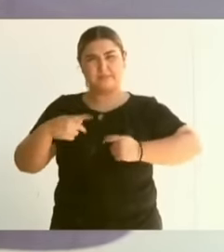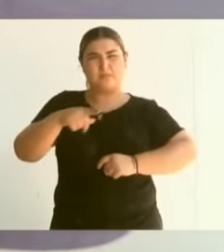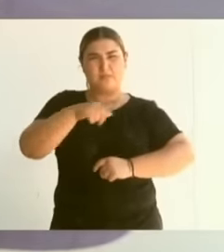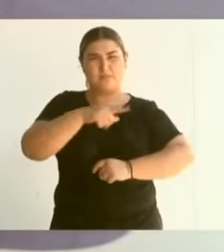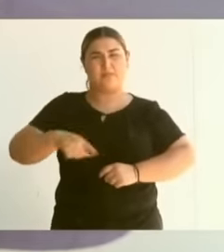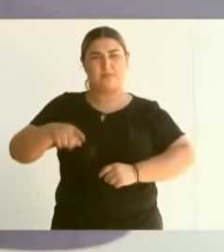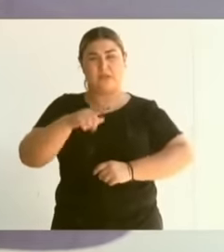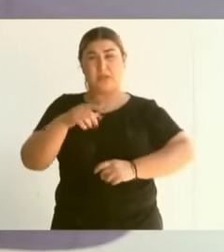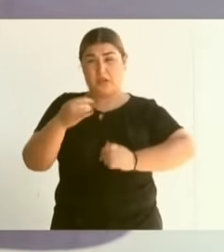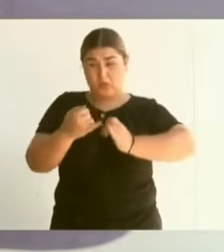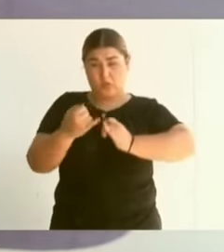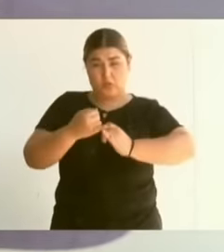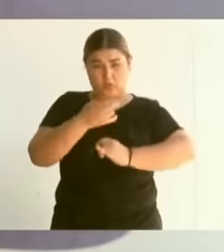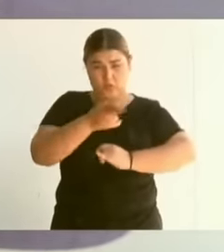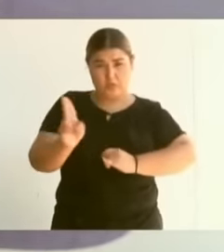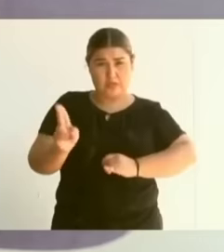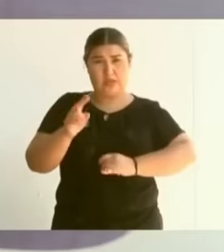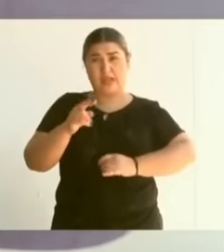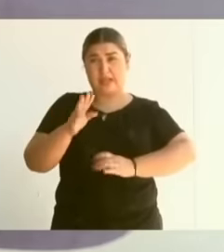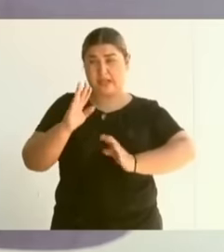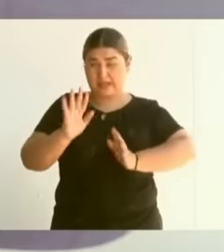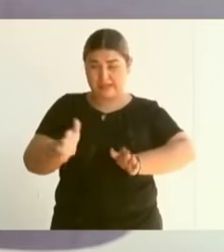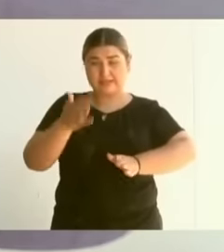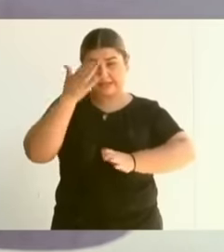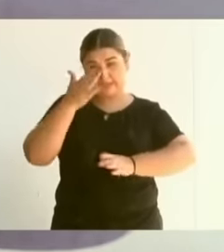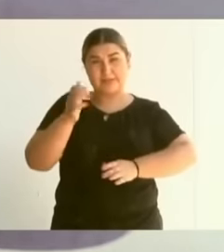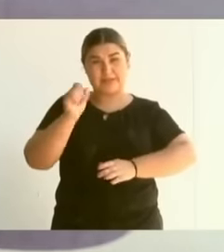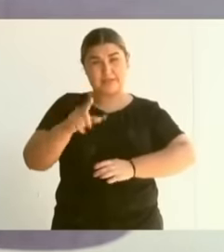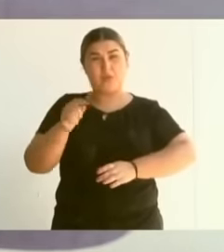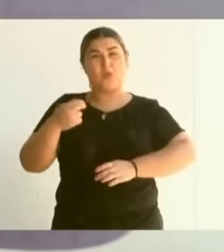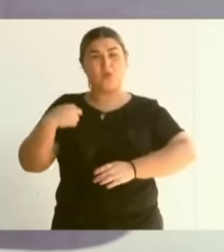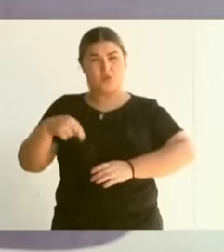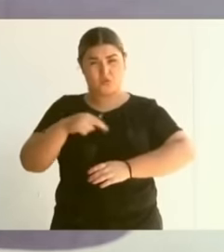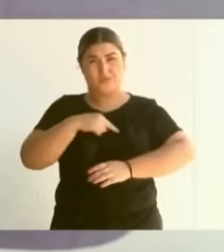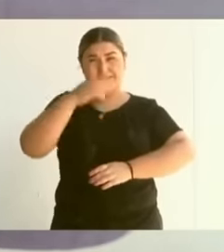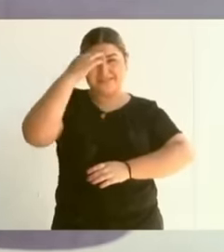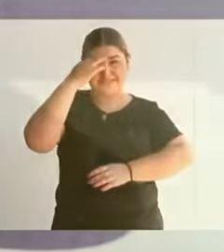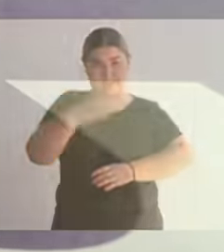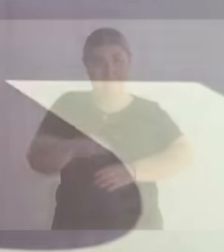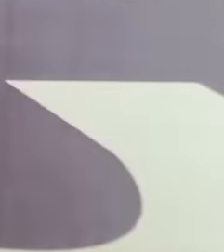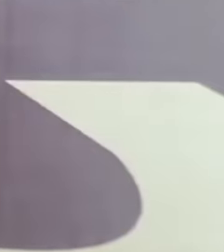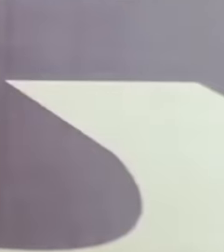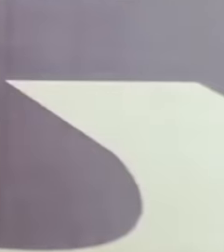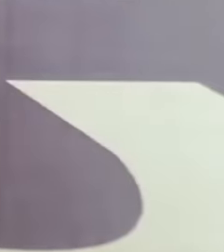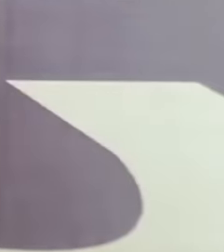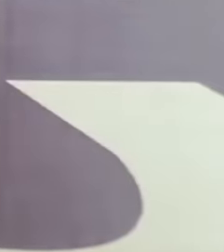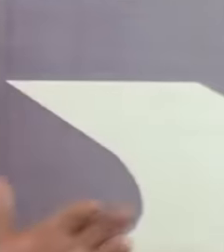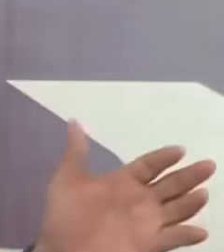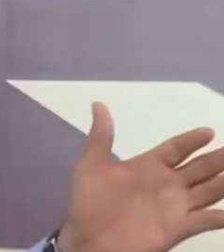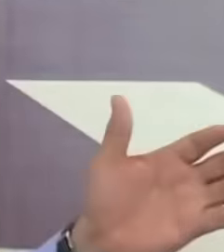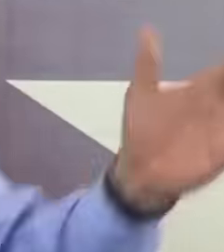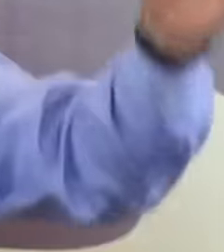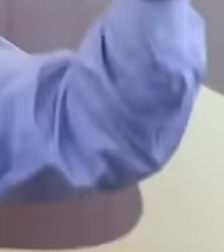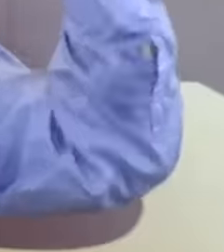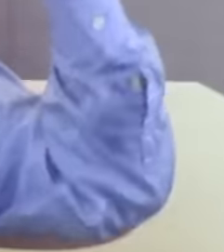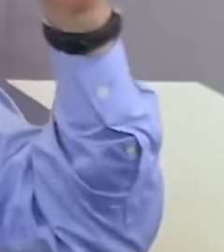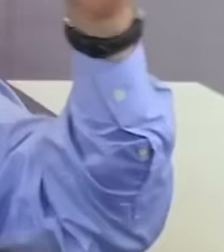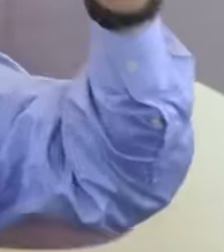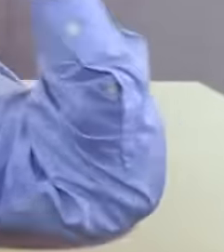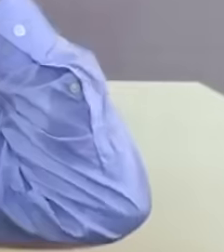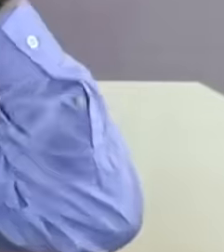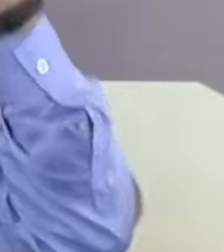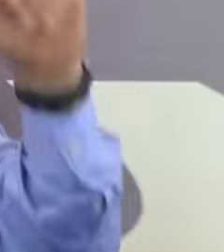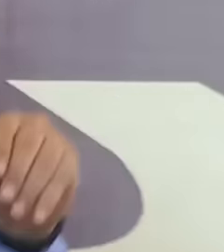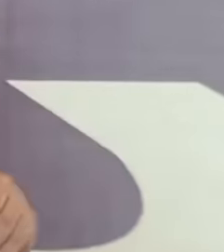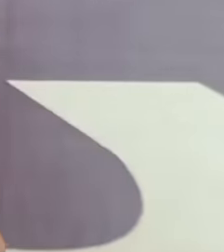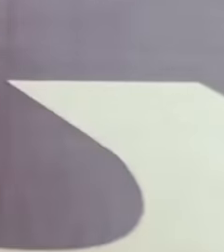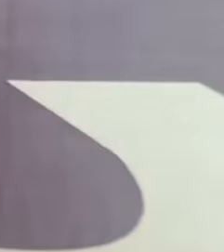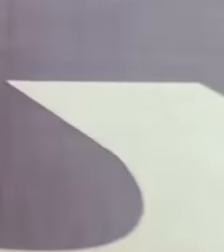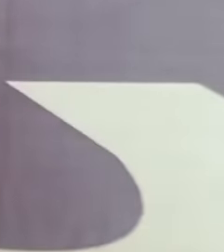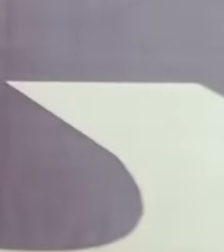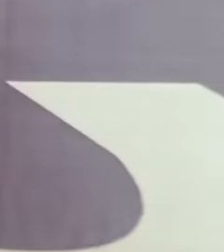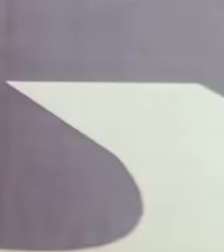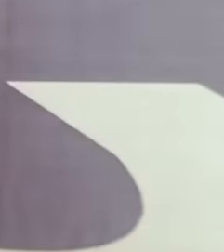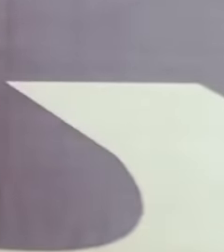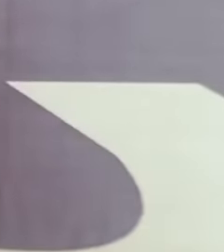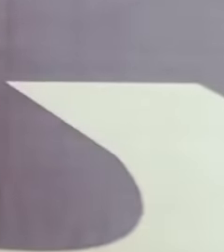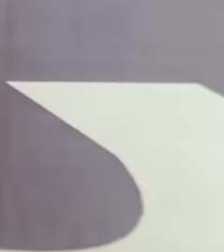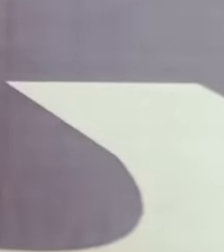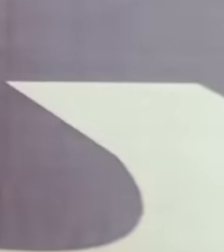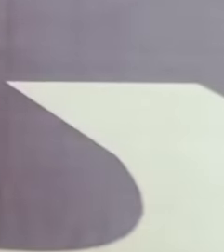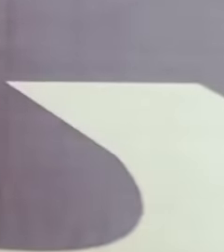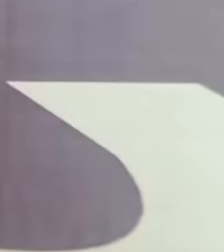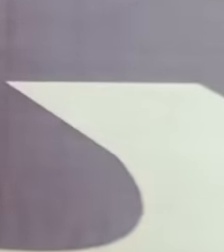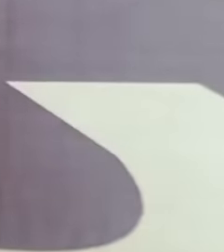know it before, we know it, yes I was going to a speech a square when they went to